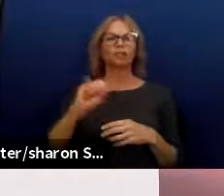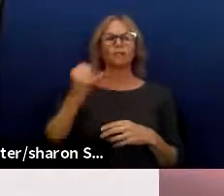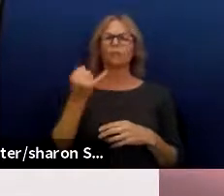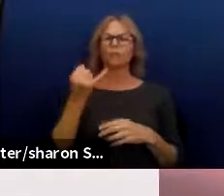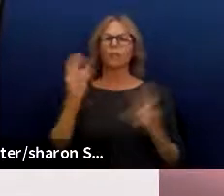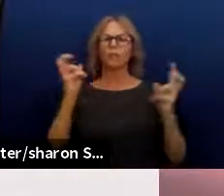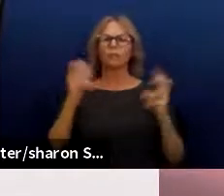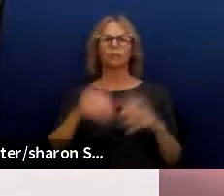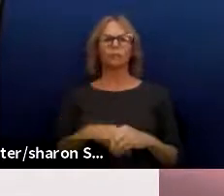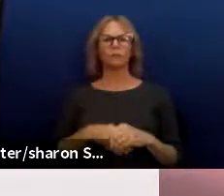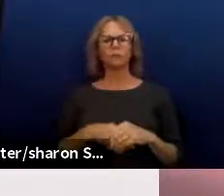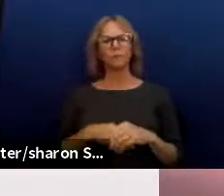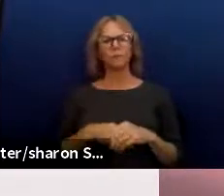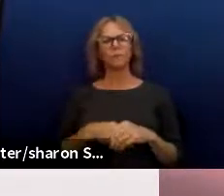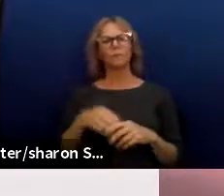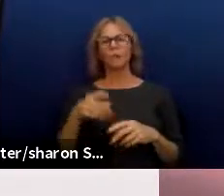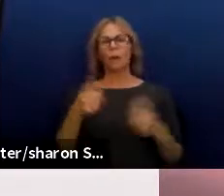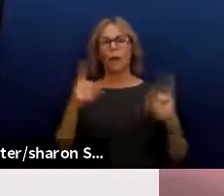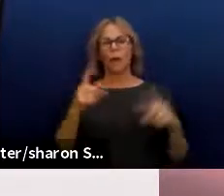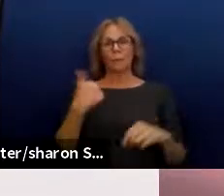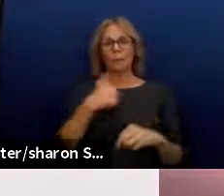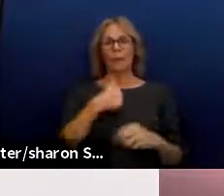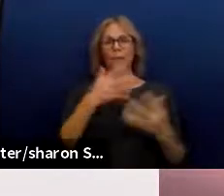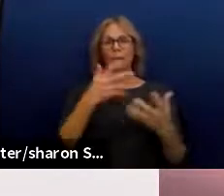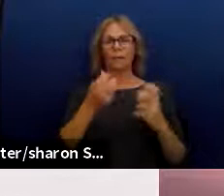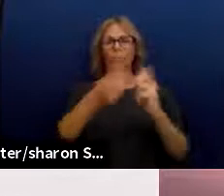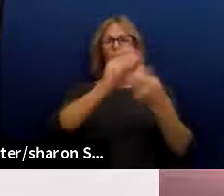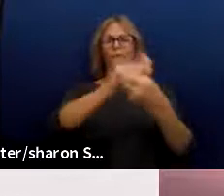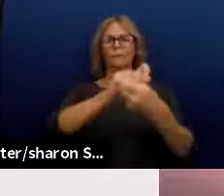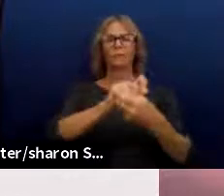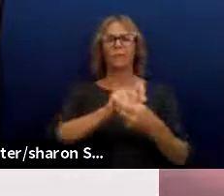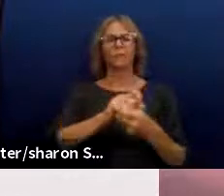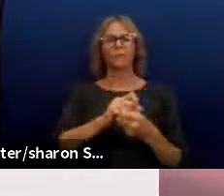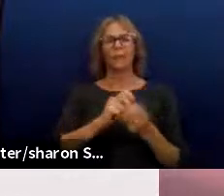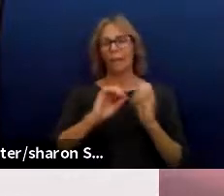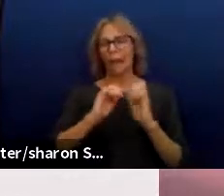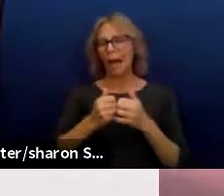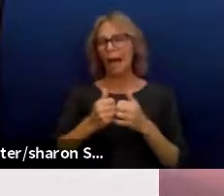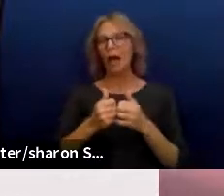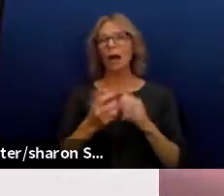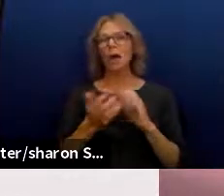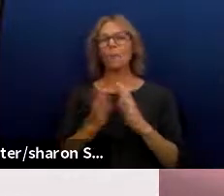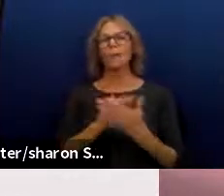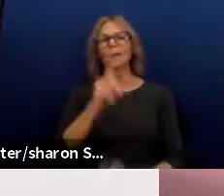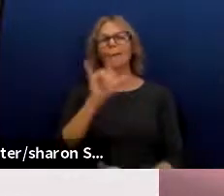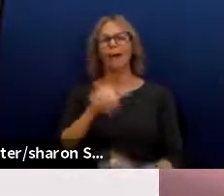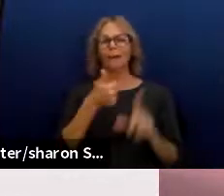happening to us. And you know, and wants to make a difference. First by you know, being a trans ally themselves, and you know, and